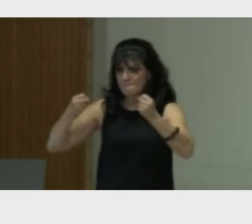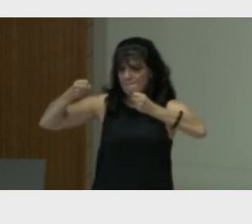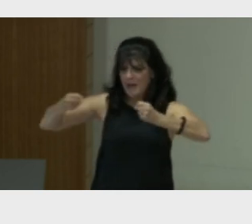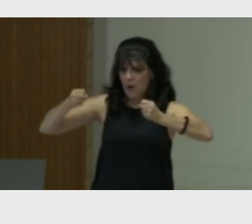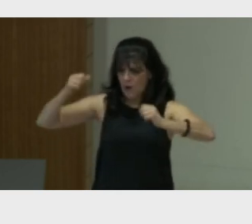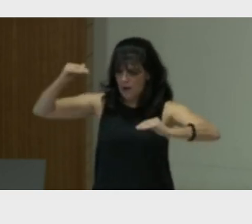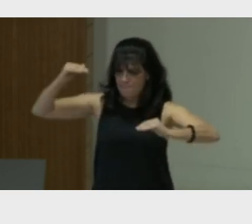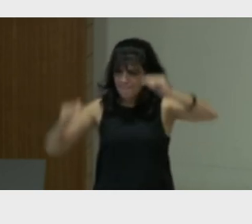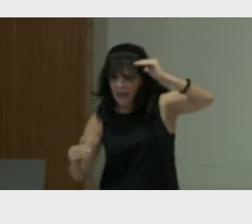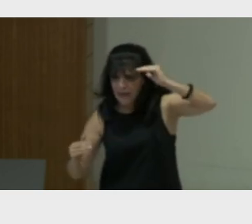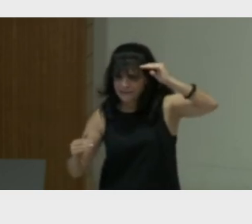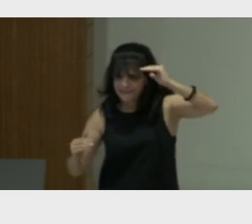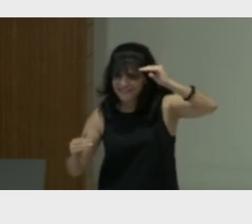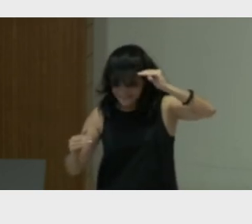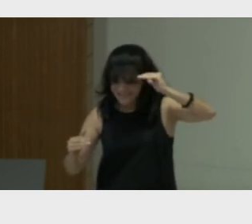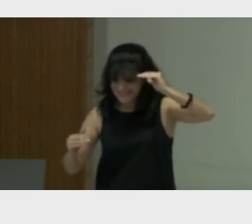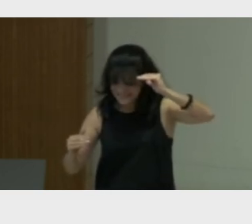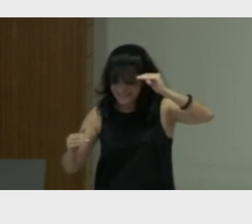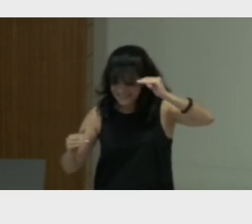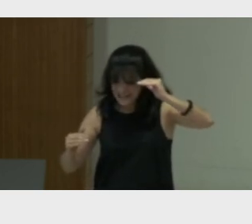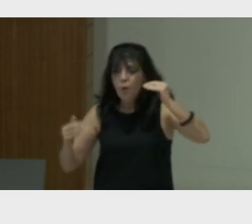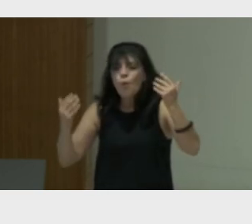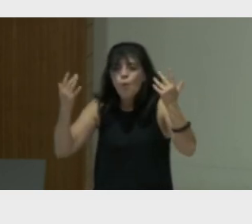a situation where for any number of reasons,